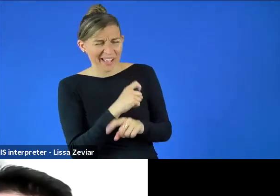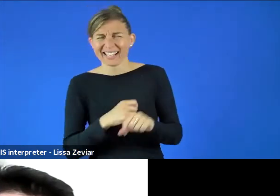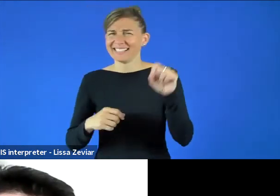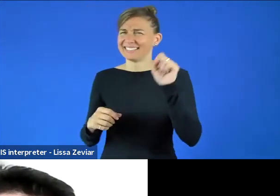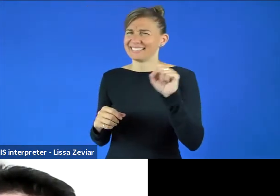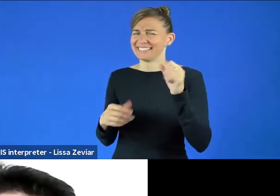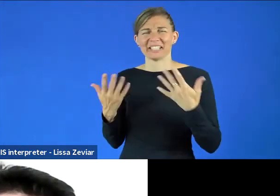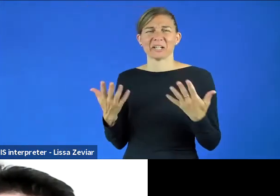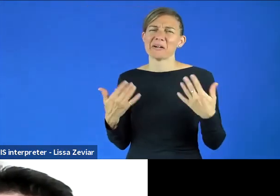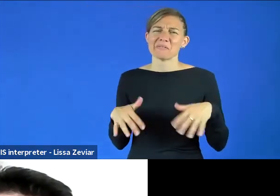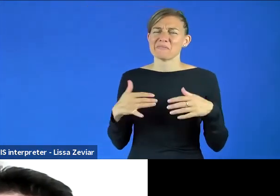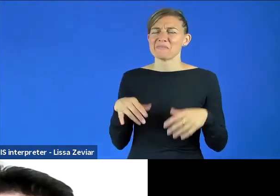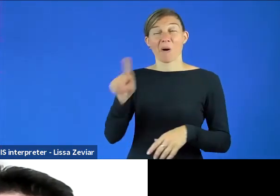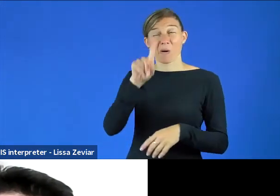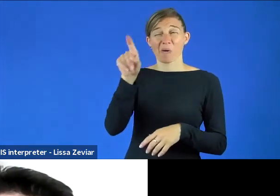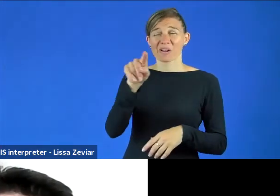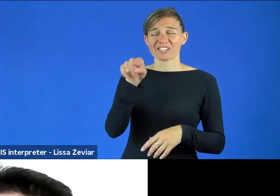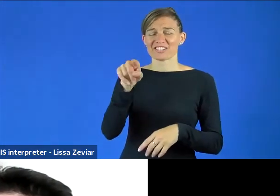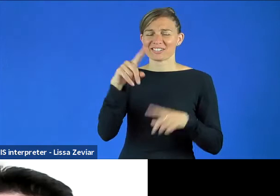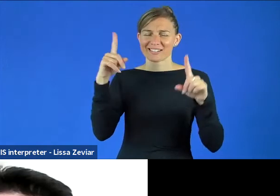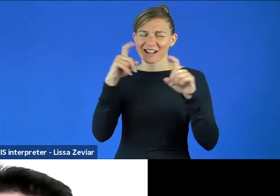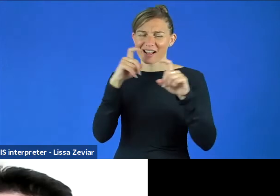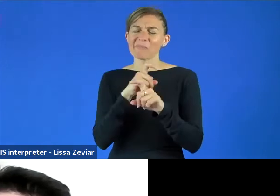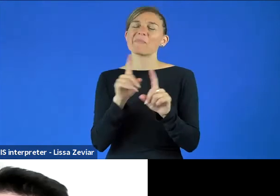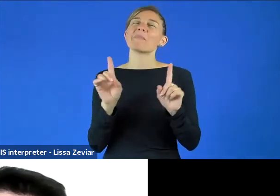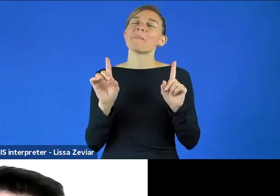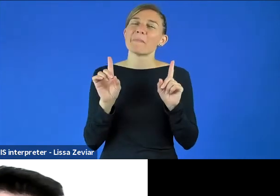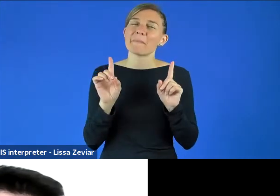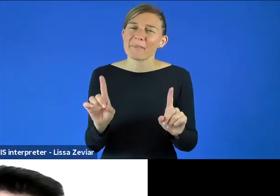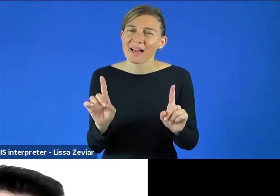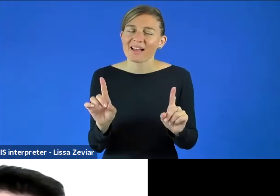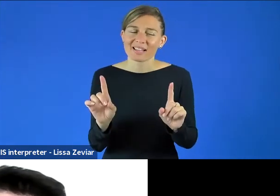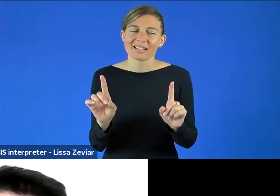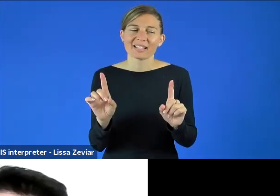But I think that within the accessibility as a topic